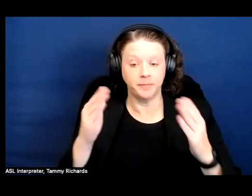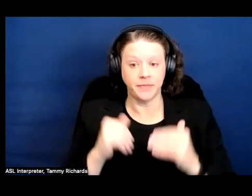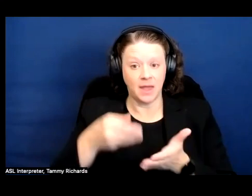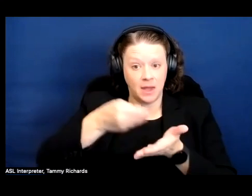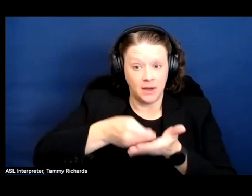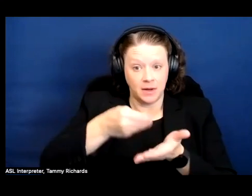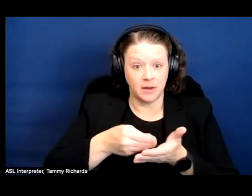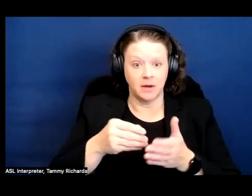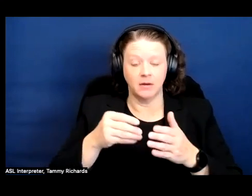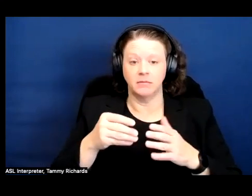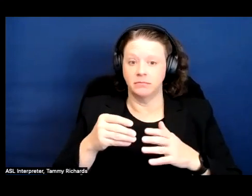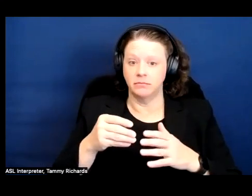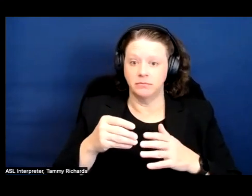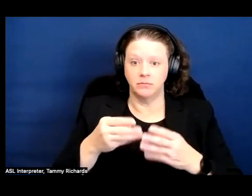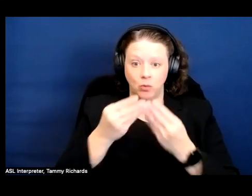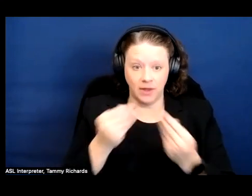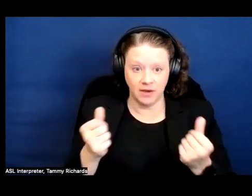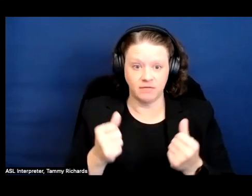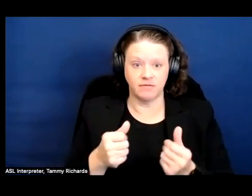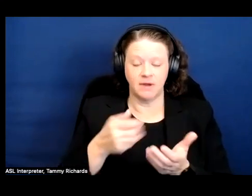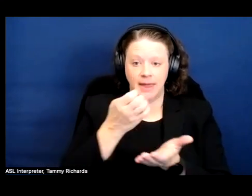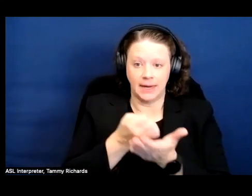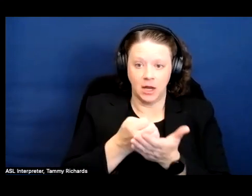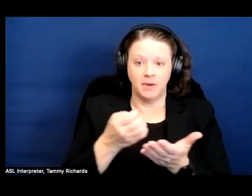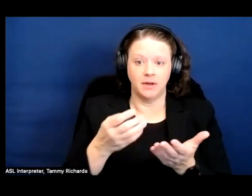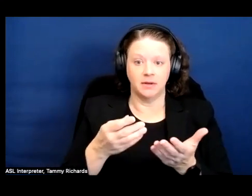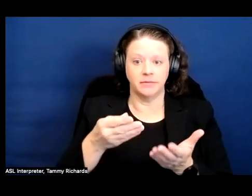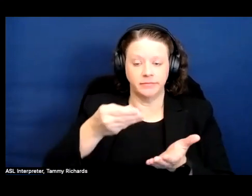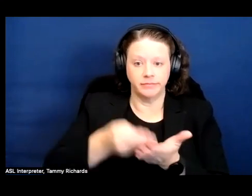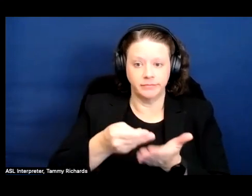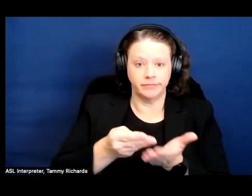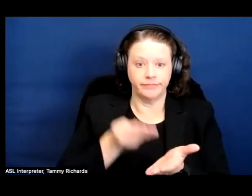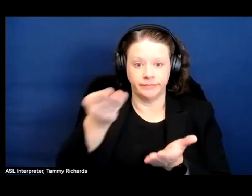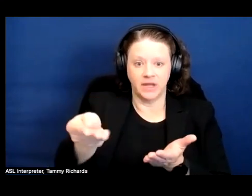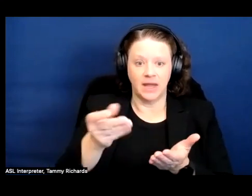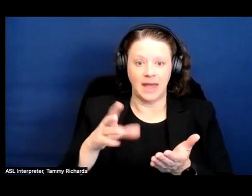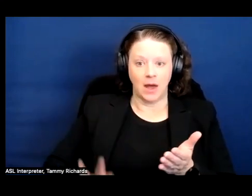The source of income protections in California come from the government code,